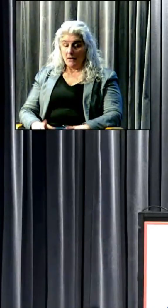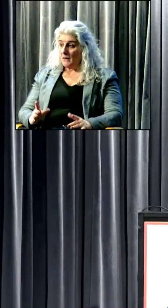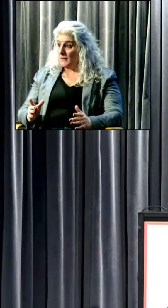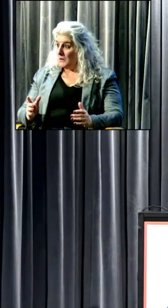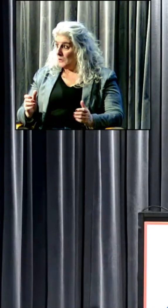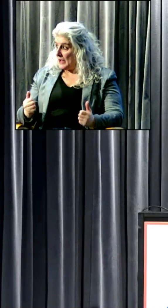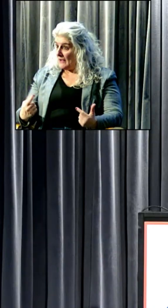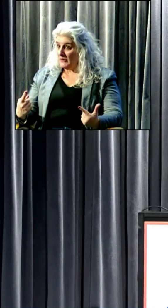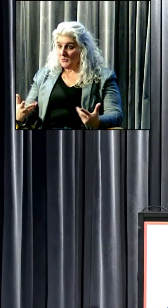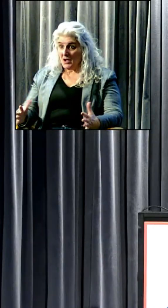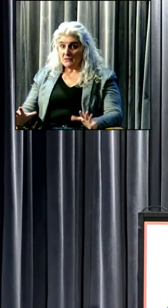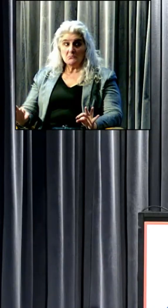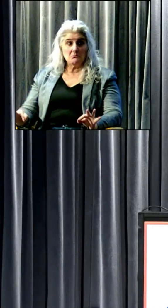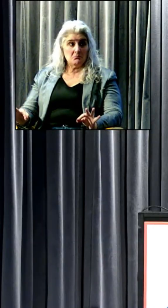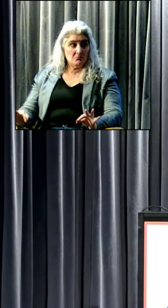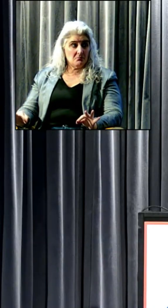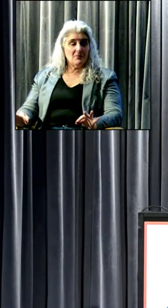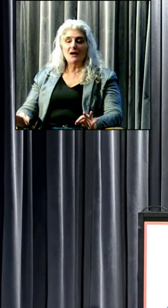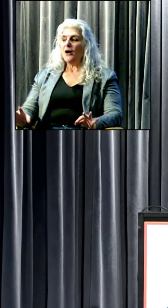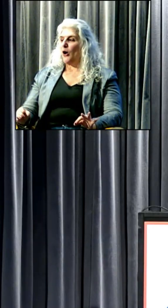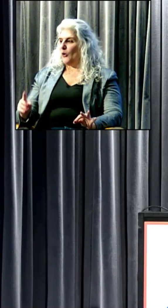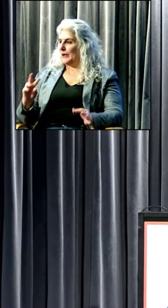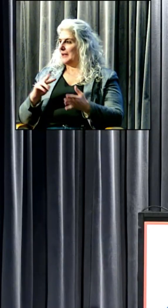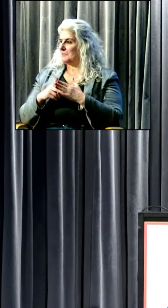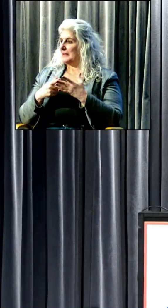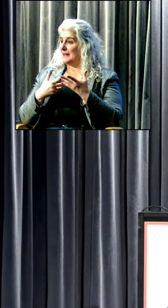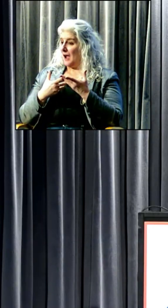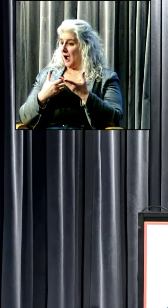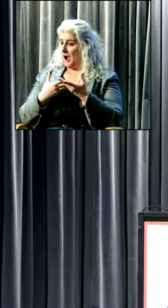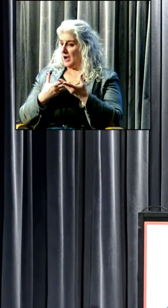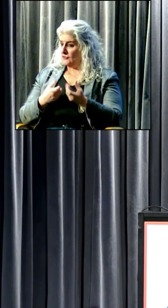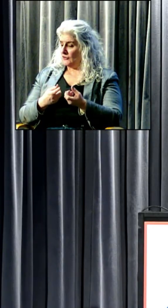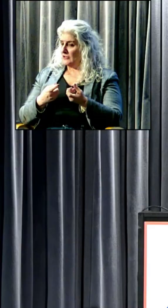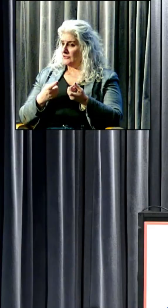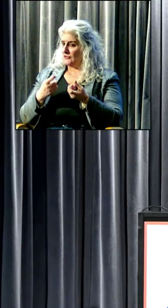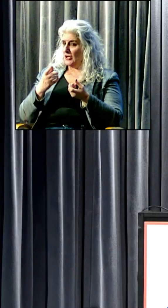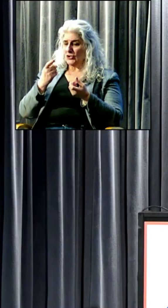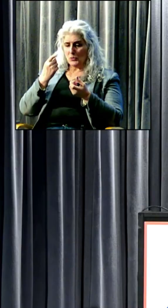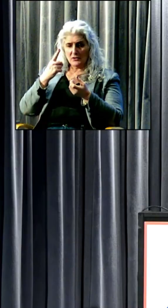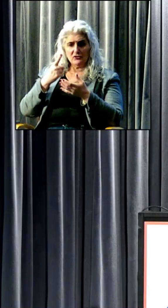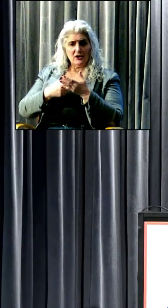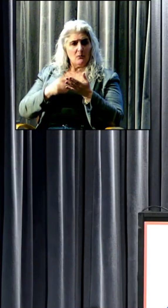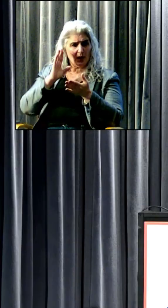But it was also, I think, really exciting and freeing to work in this way where we got to be a